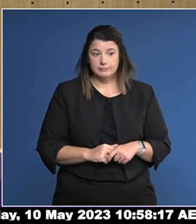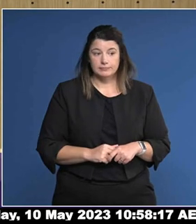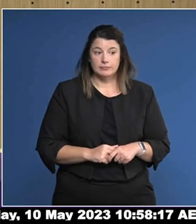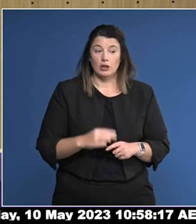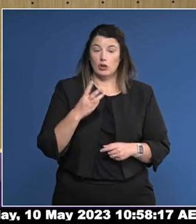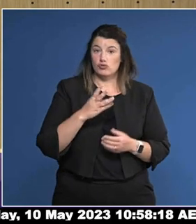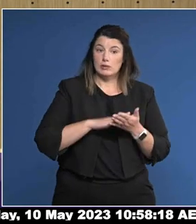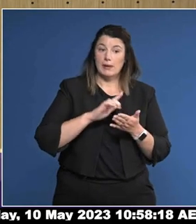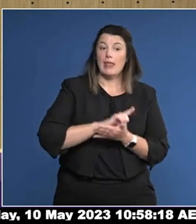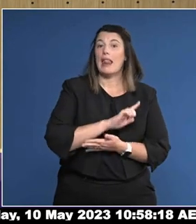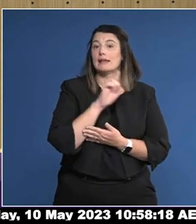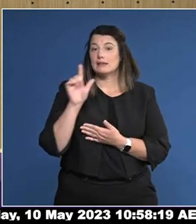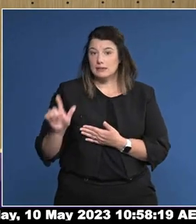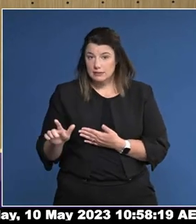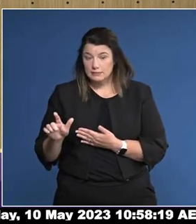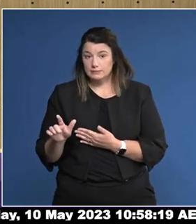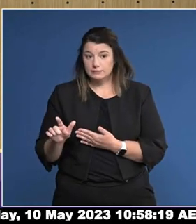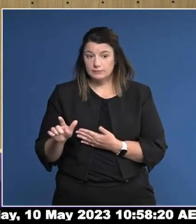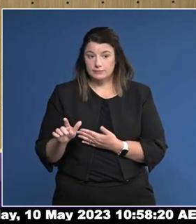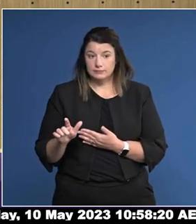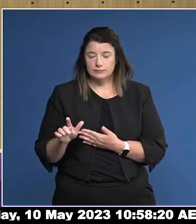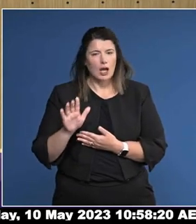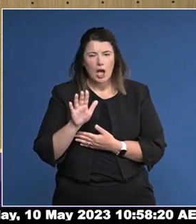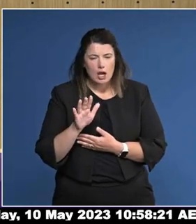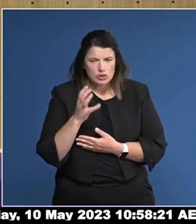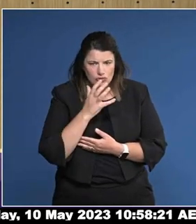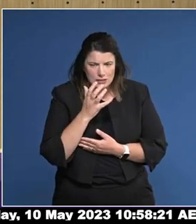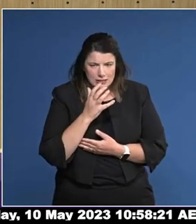Excuse me, sorry, which - what is the page? Page 30. MS STEVENSON: Yes.